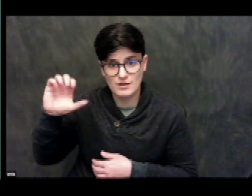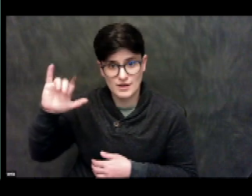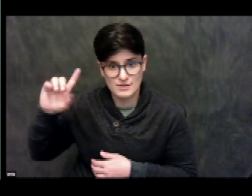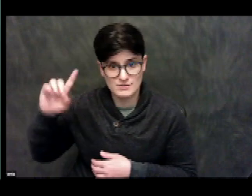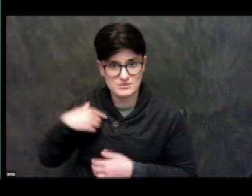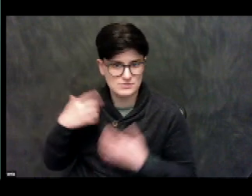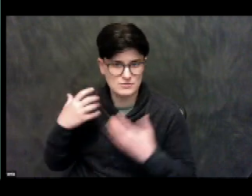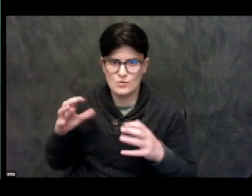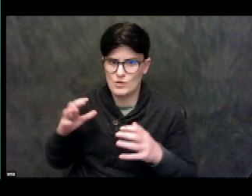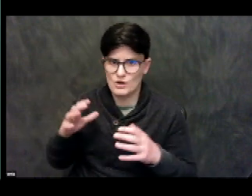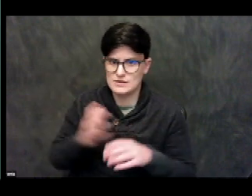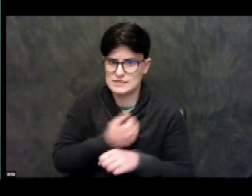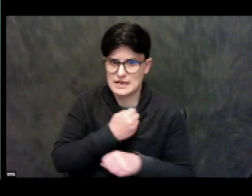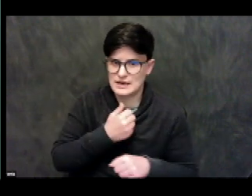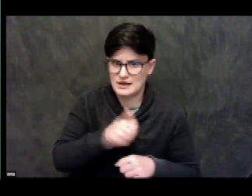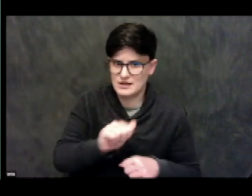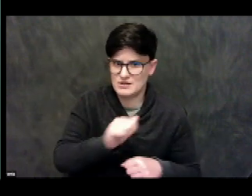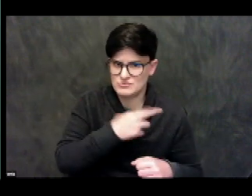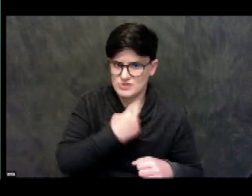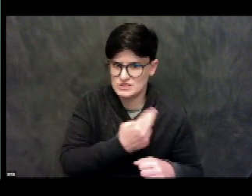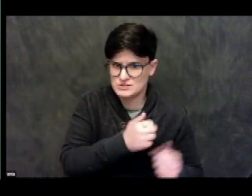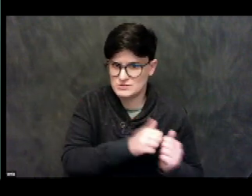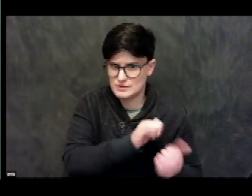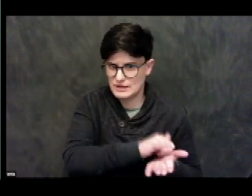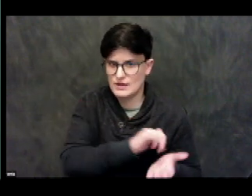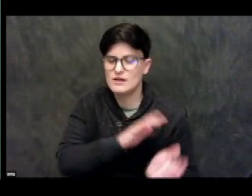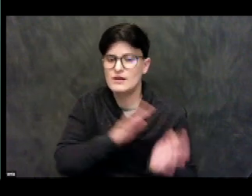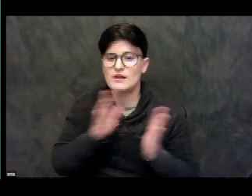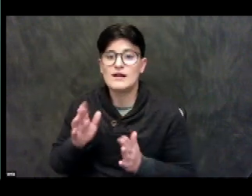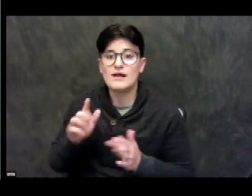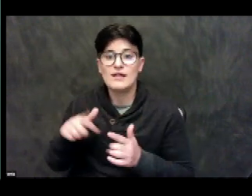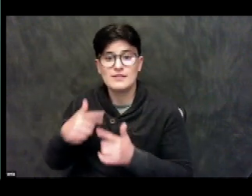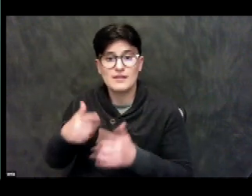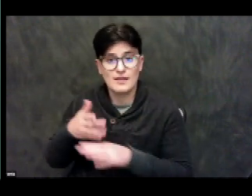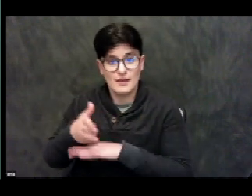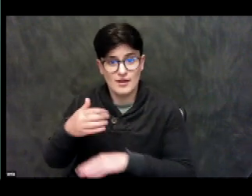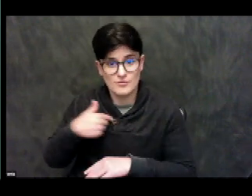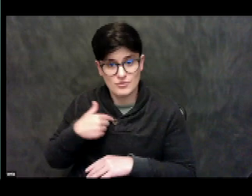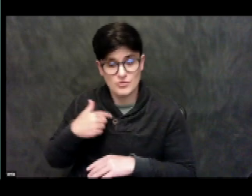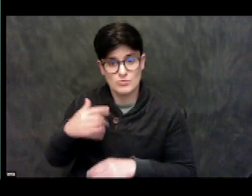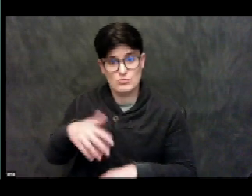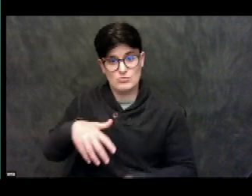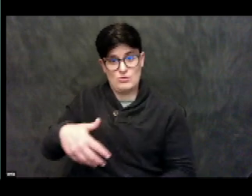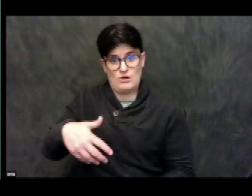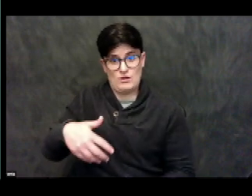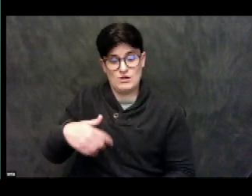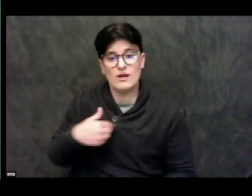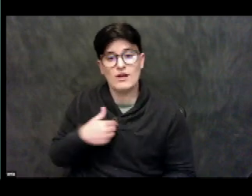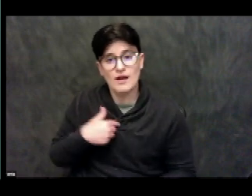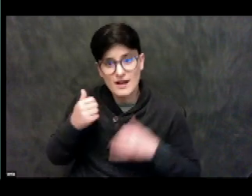And then after getting pregnant, I I still had sickness.